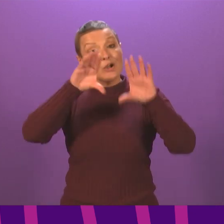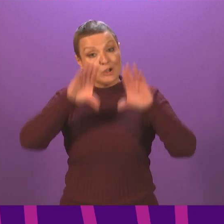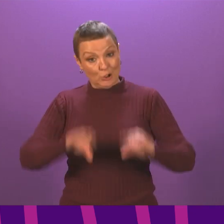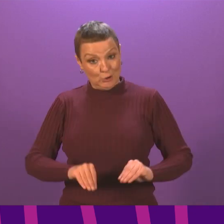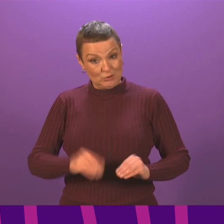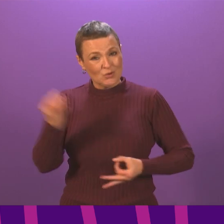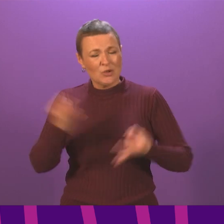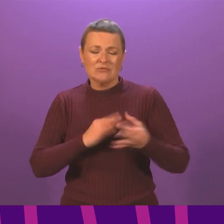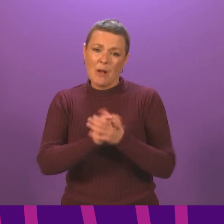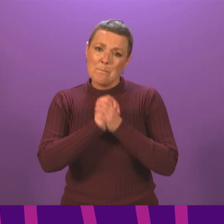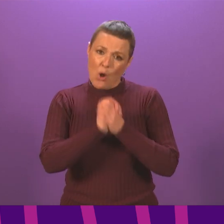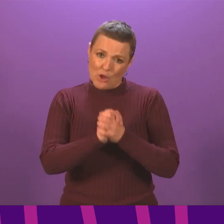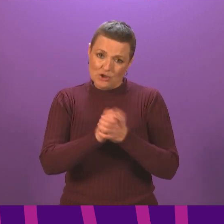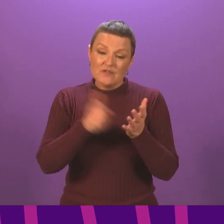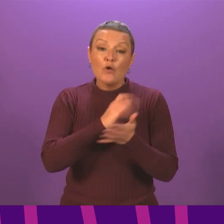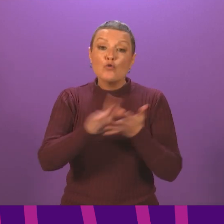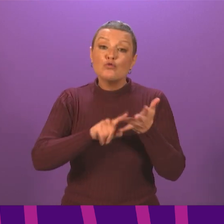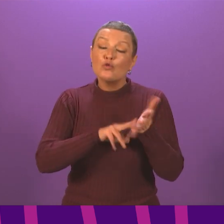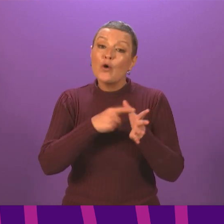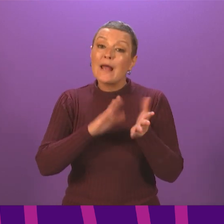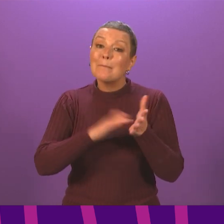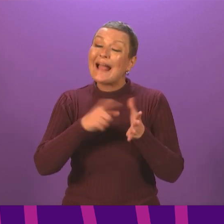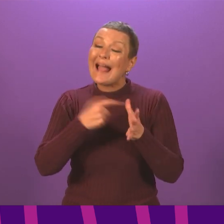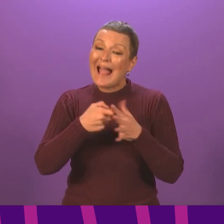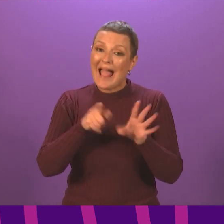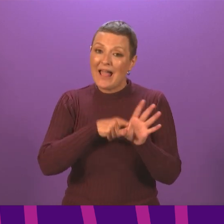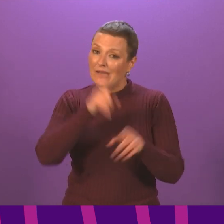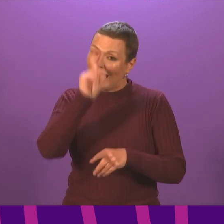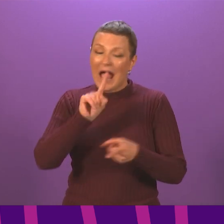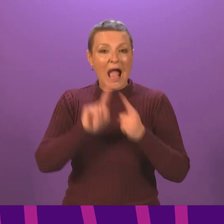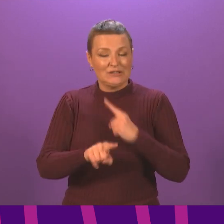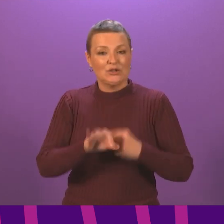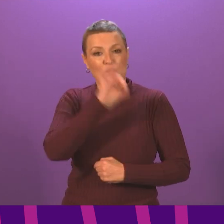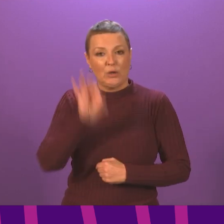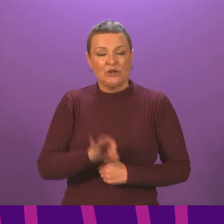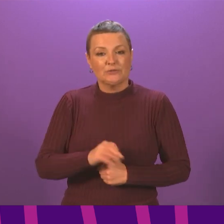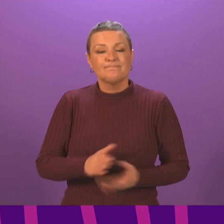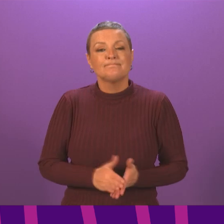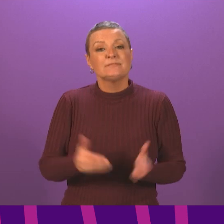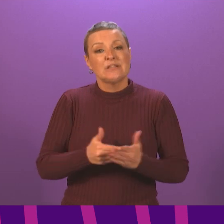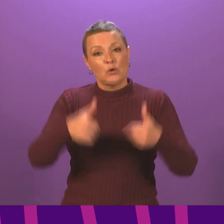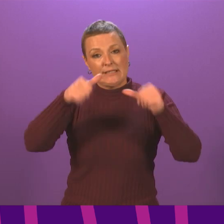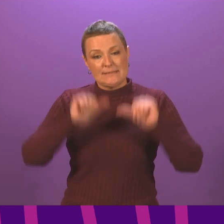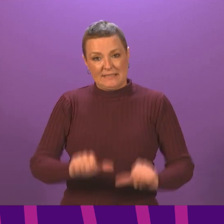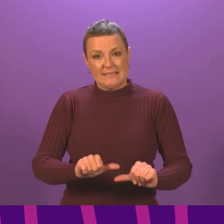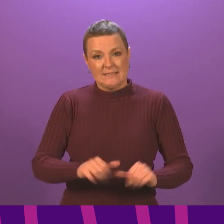the testing programme. I apologise to Rona Mackay for being unable to reach her question.